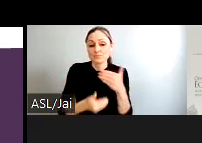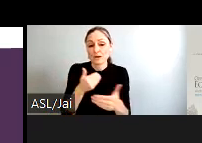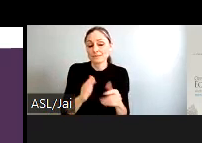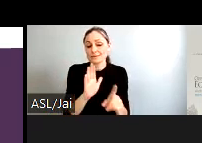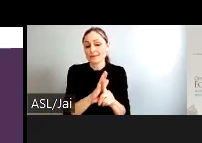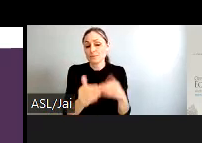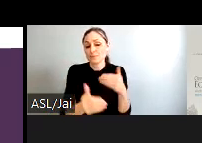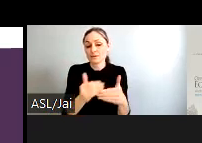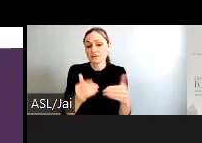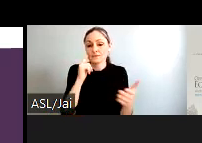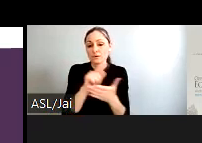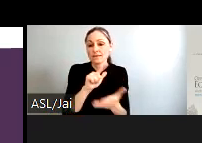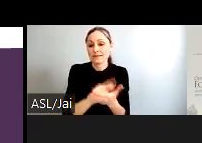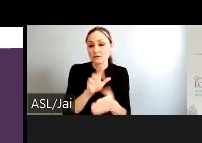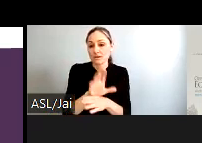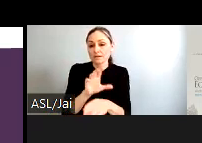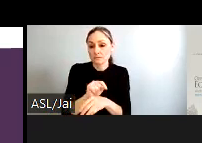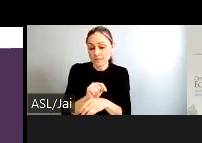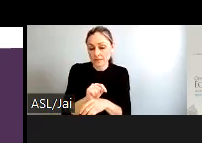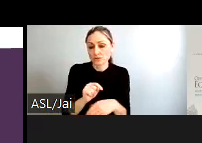legal consultation. Whatever that may be.